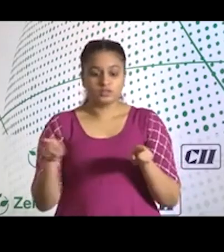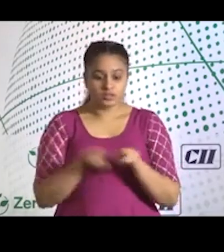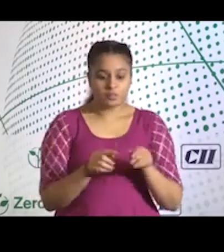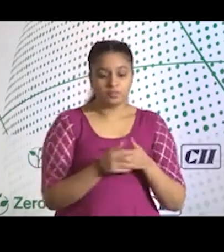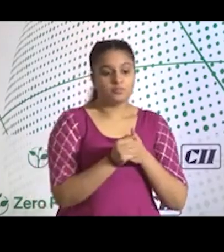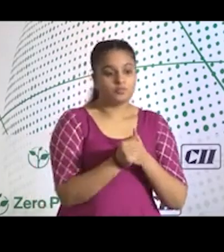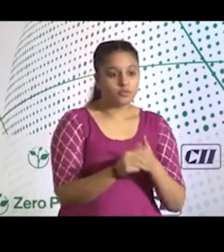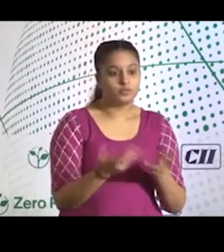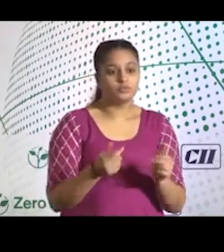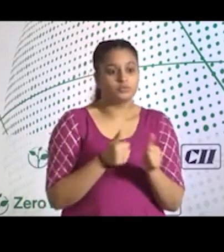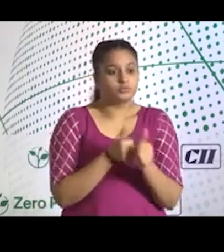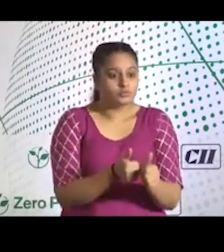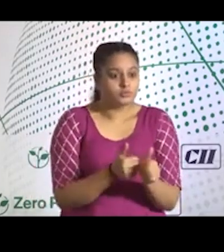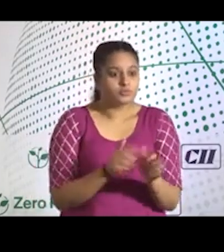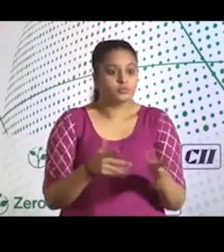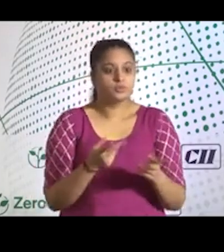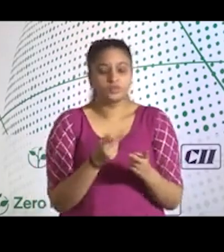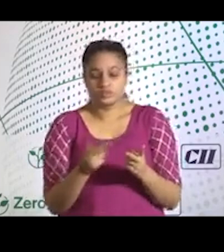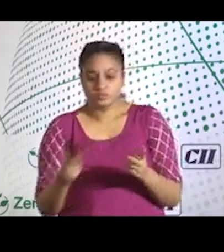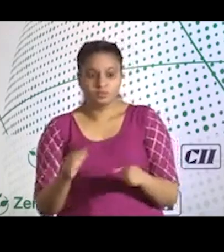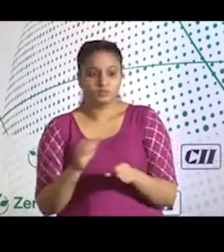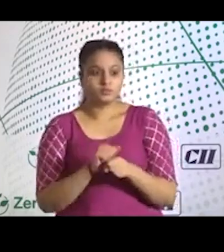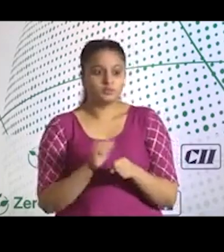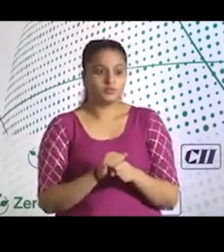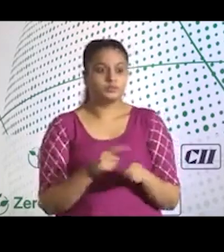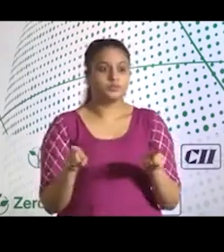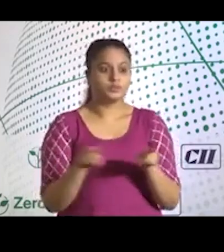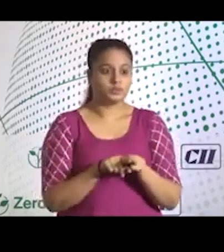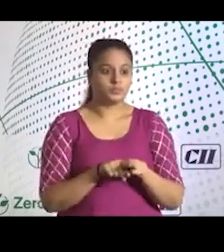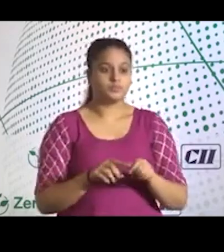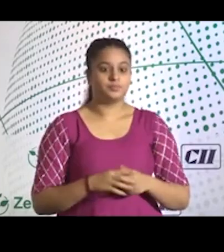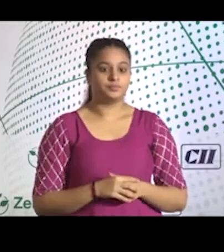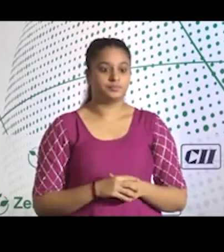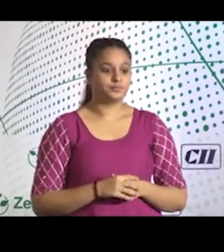towards creating a more inclusive workspace as well as products.